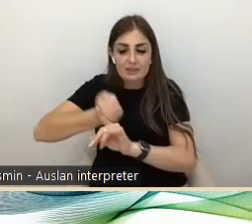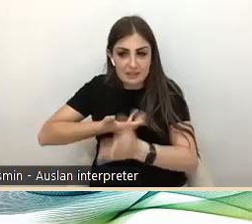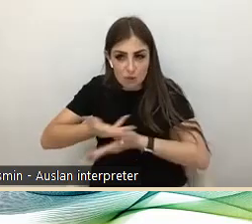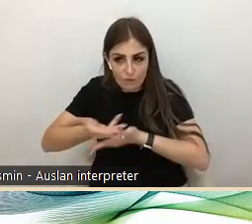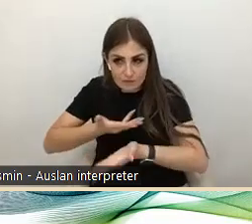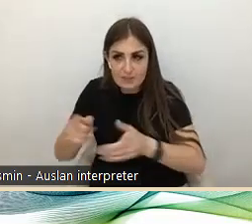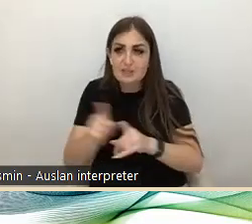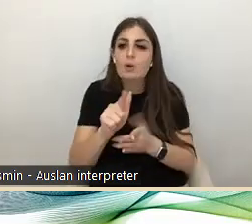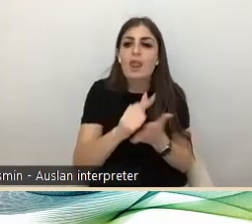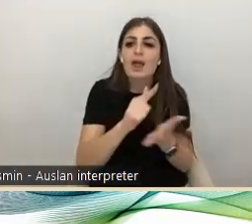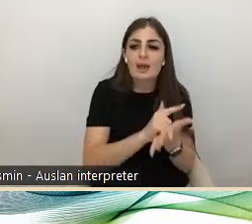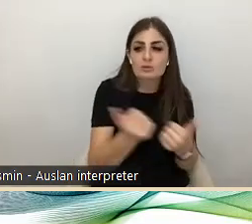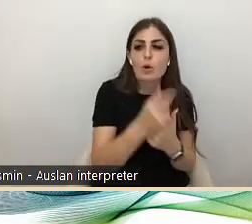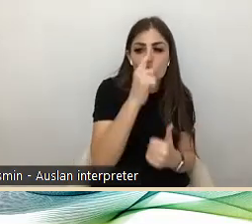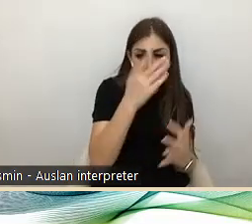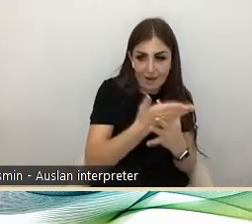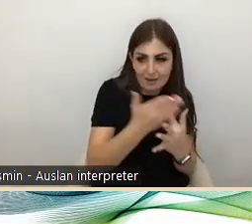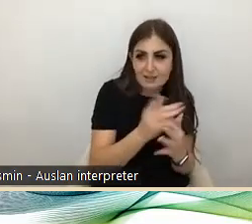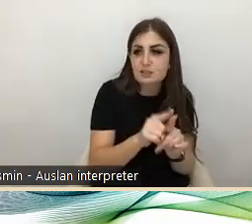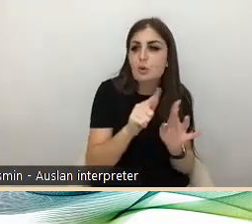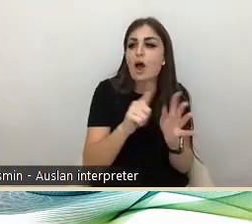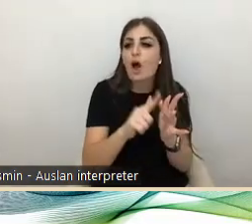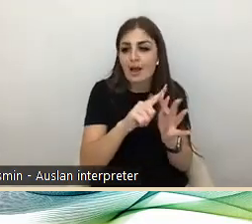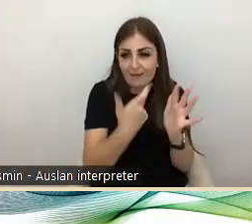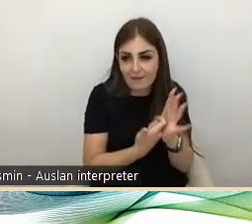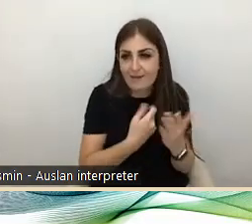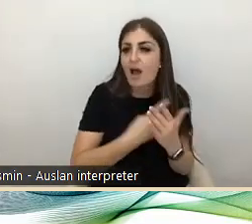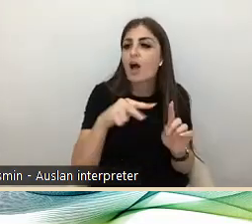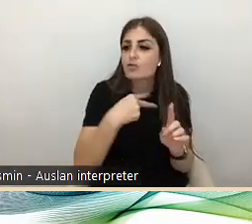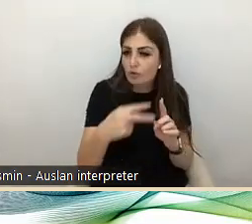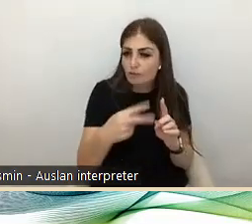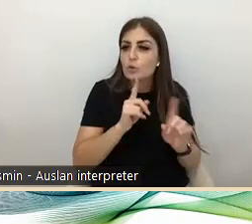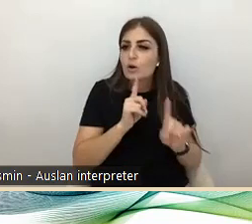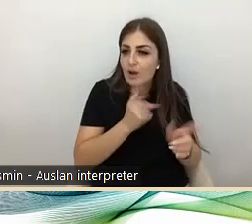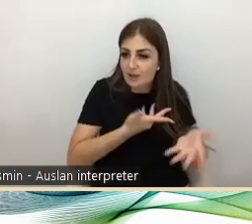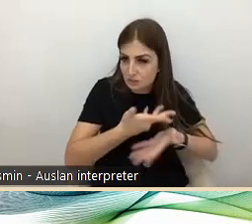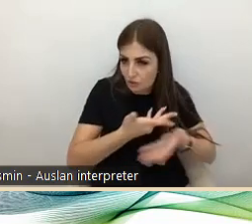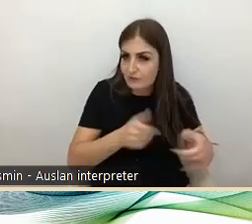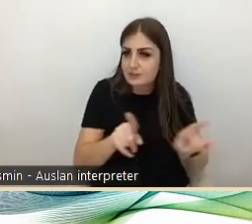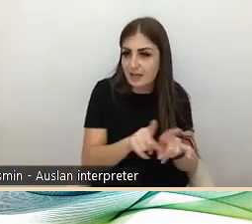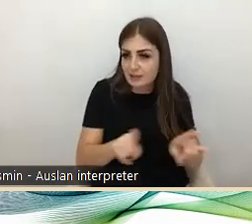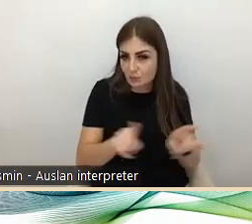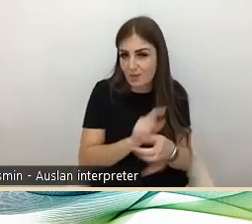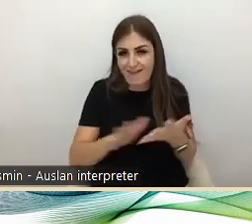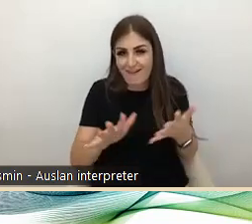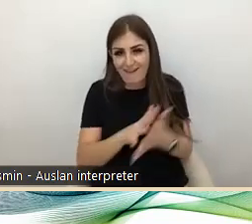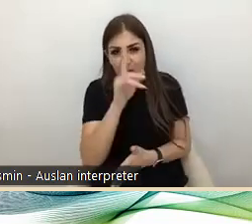the legal support through the Independent Expert Review Advice Service, and how you can access the support.